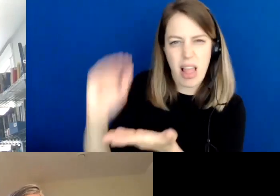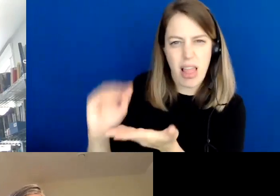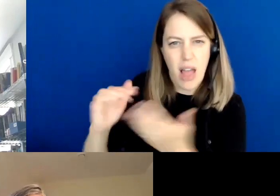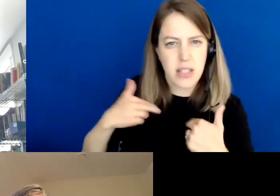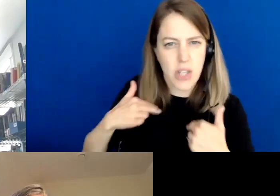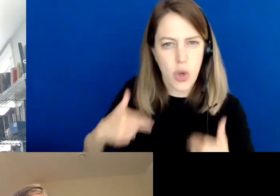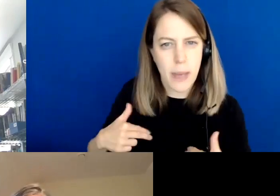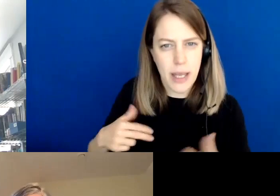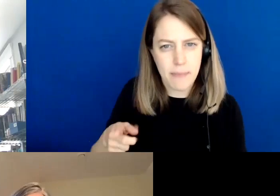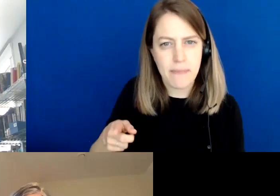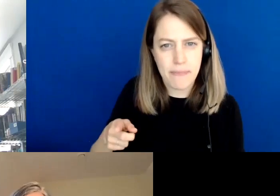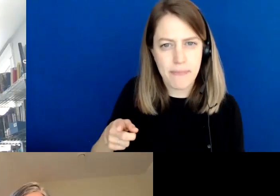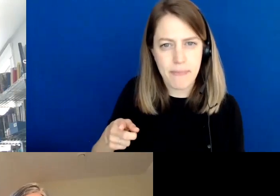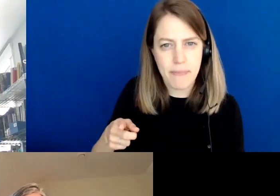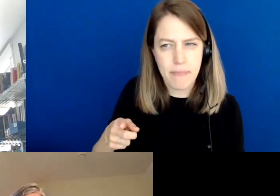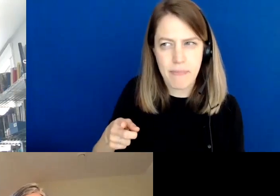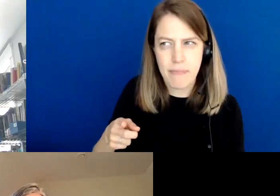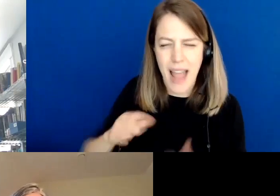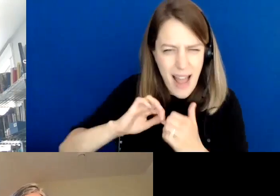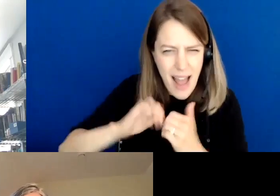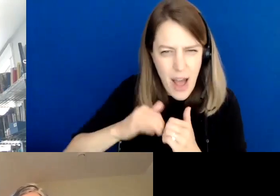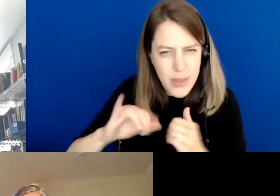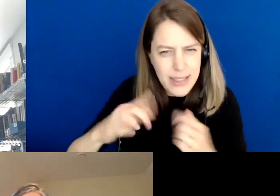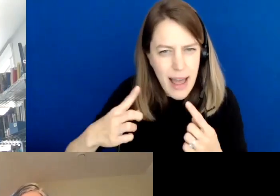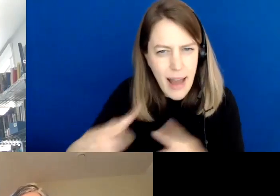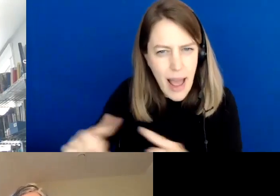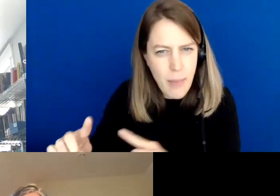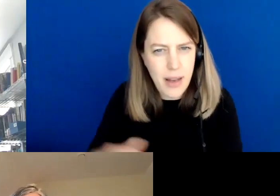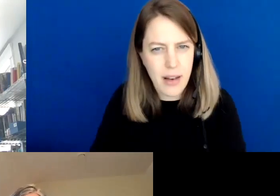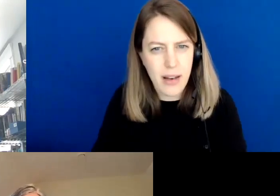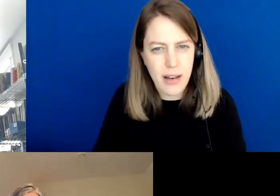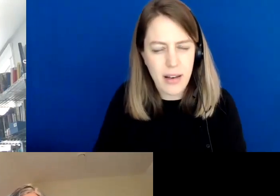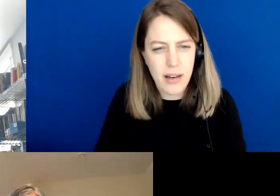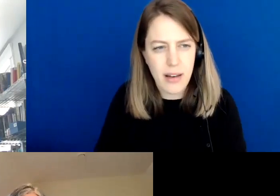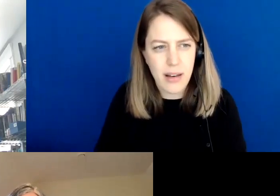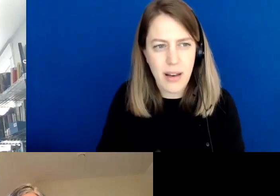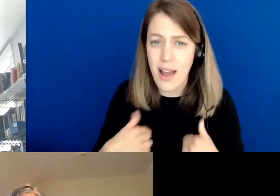How does that happen? I don't have the answer to that,